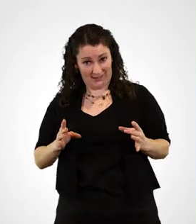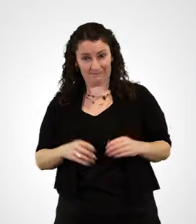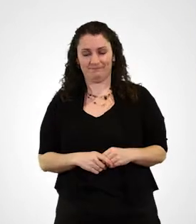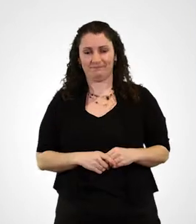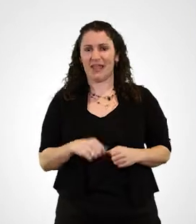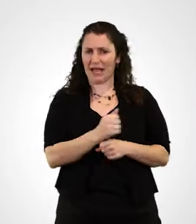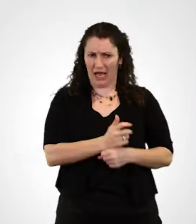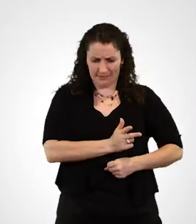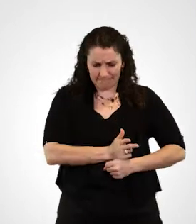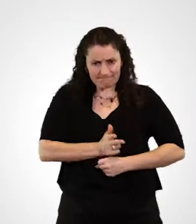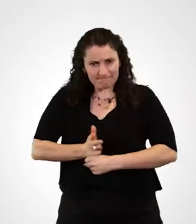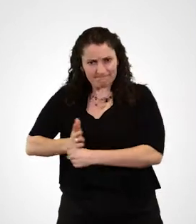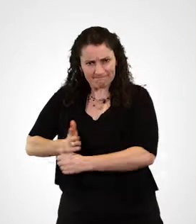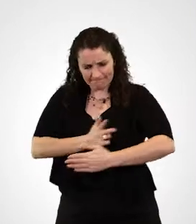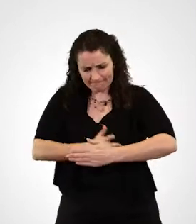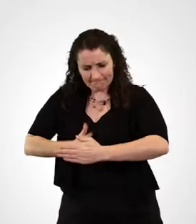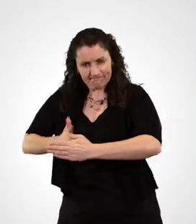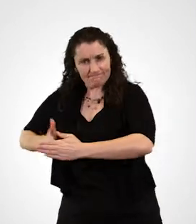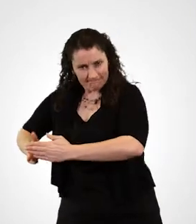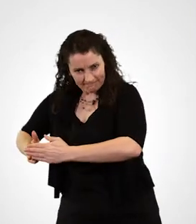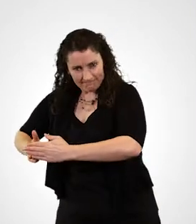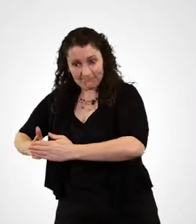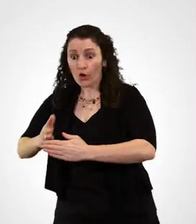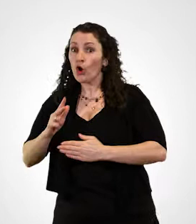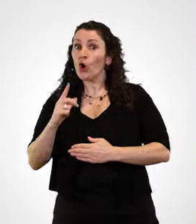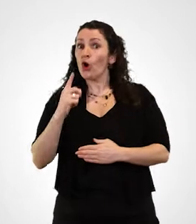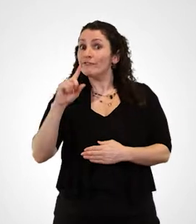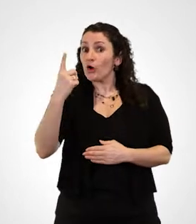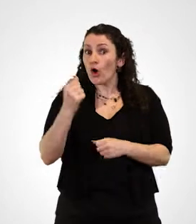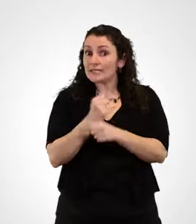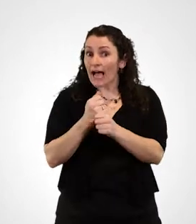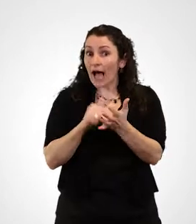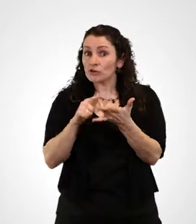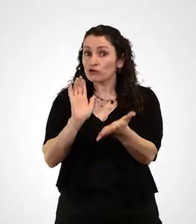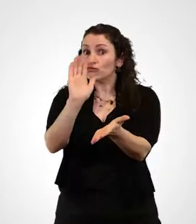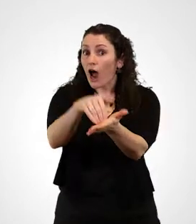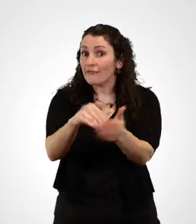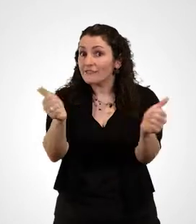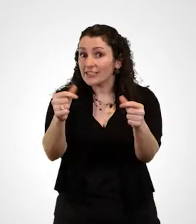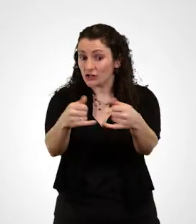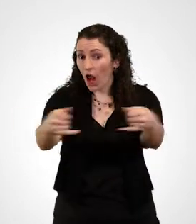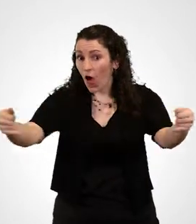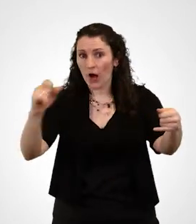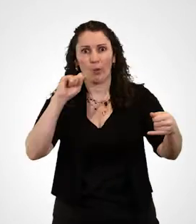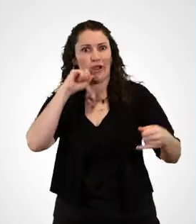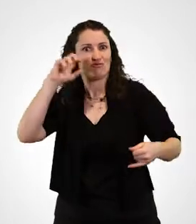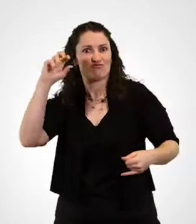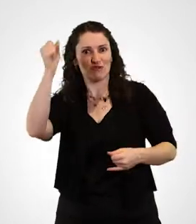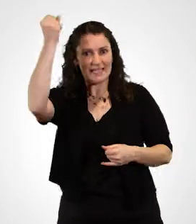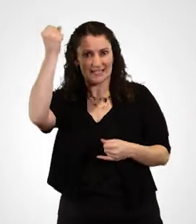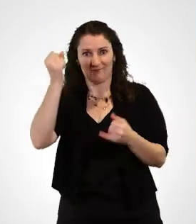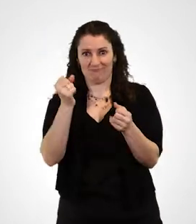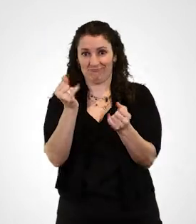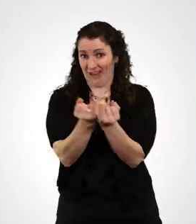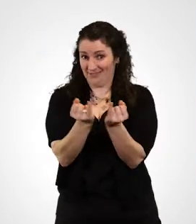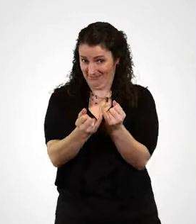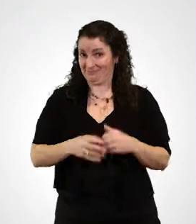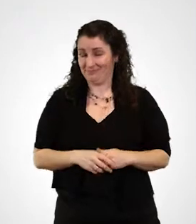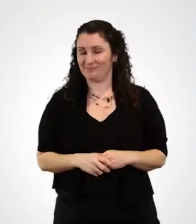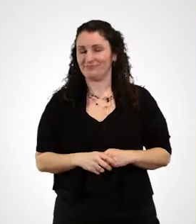The first car to the finish line wins the race."